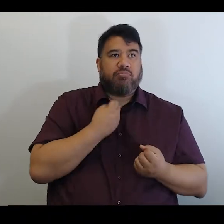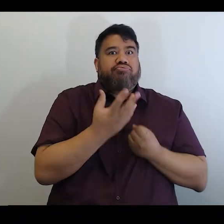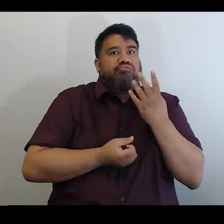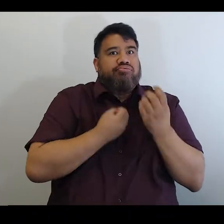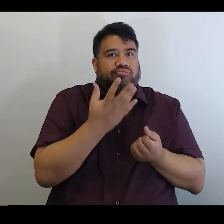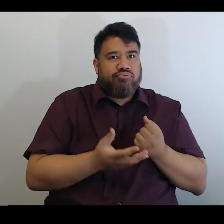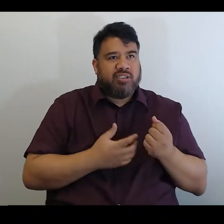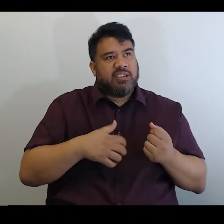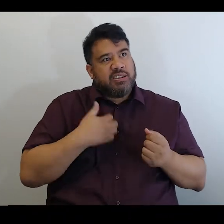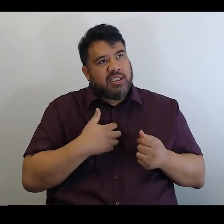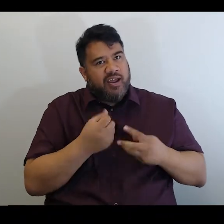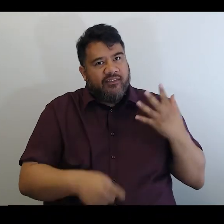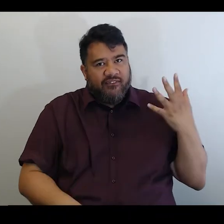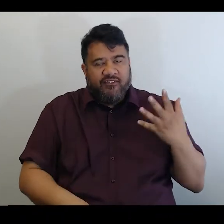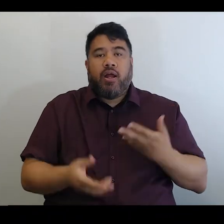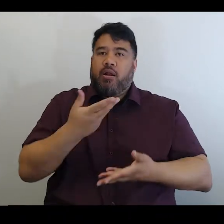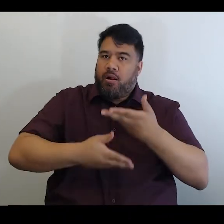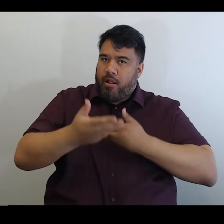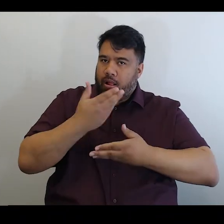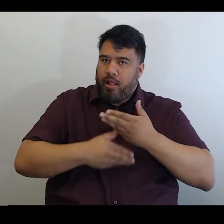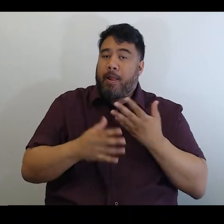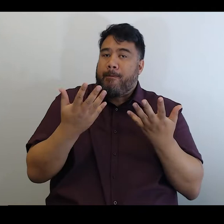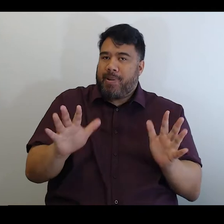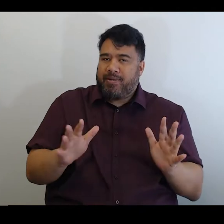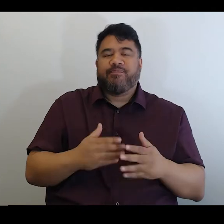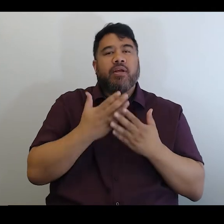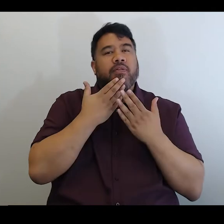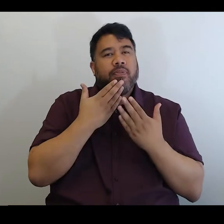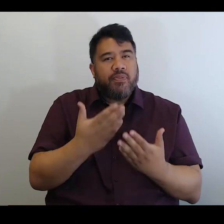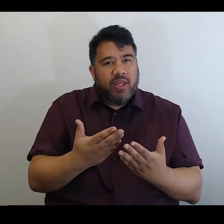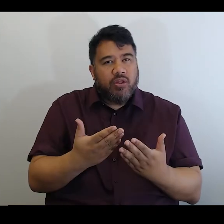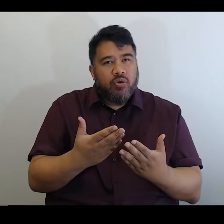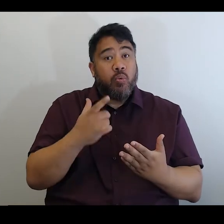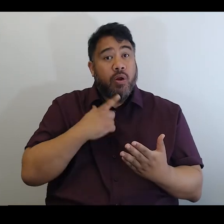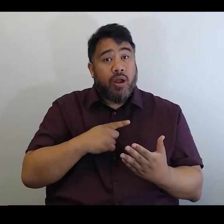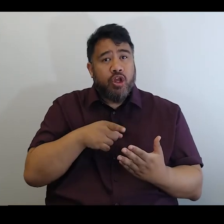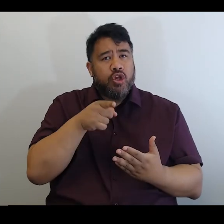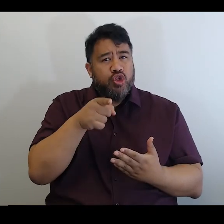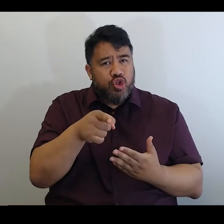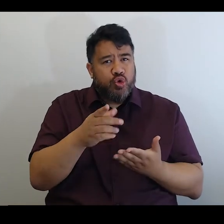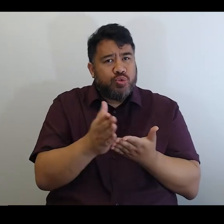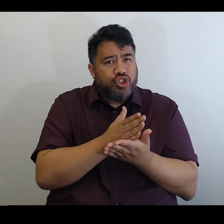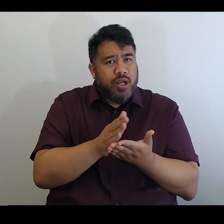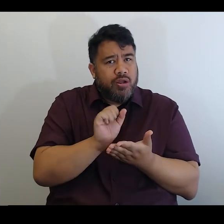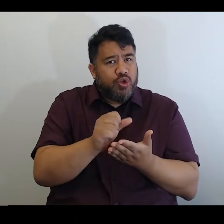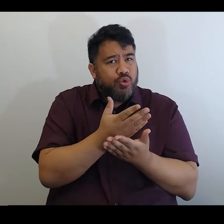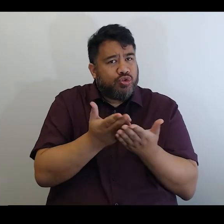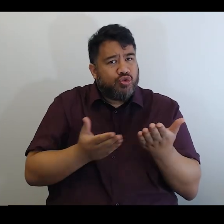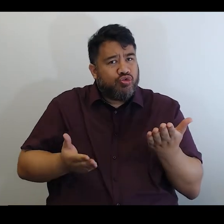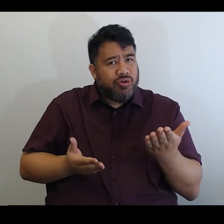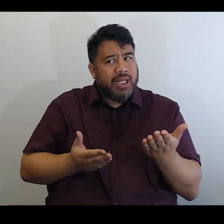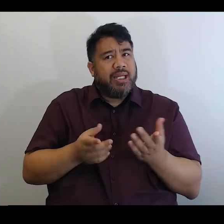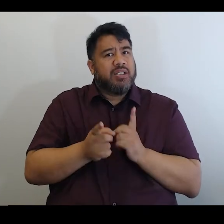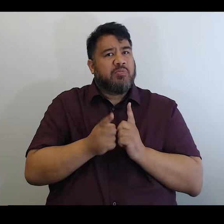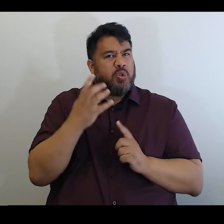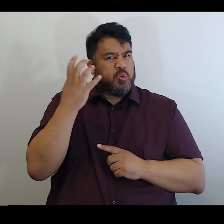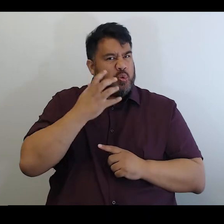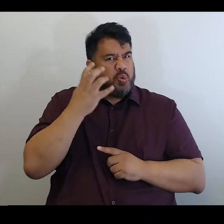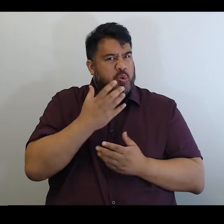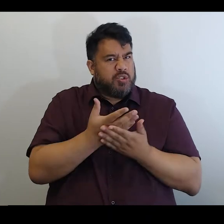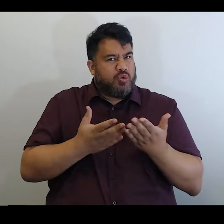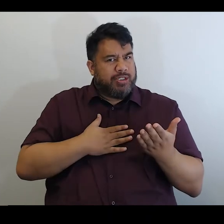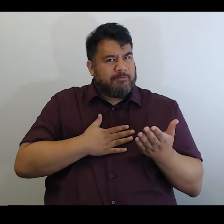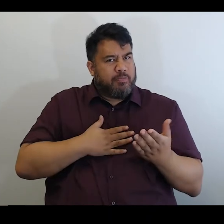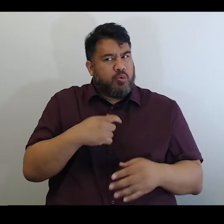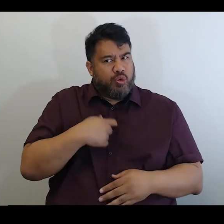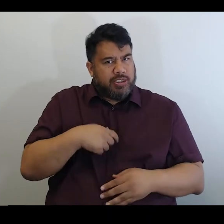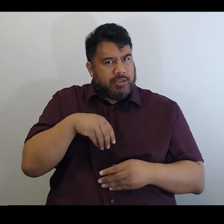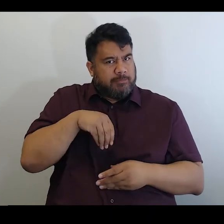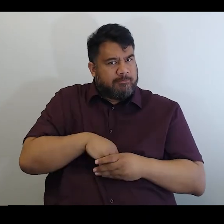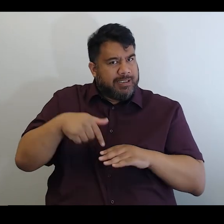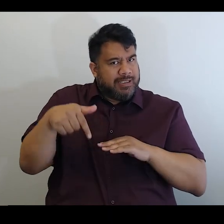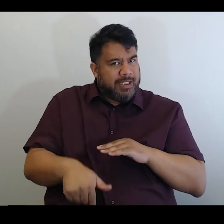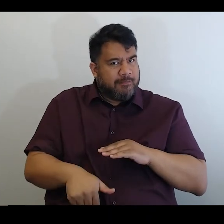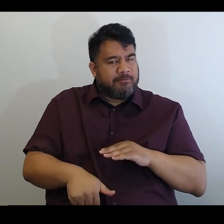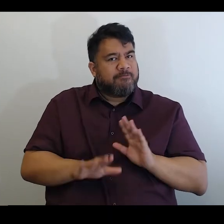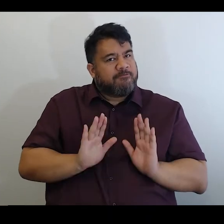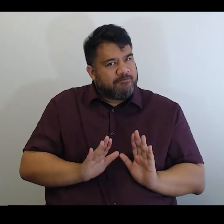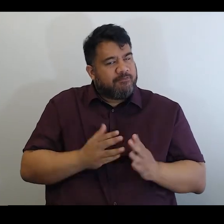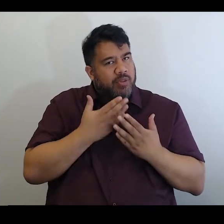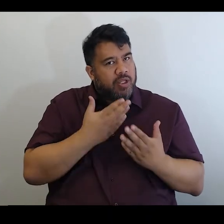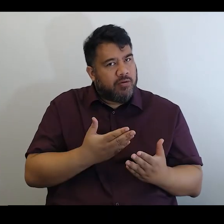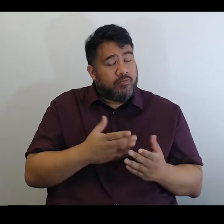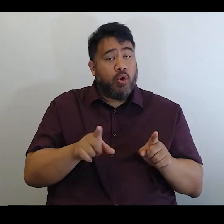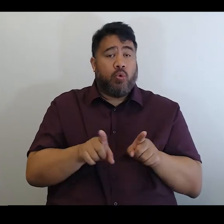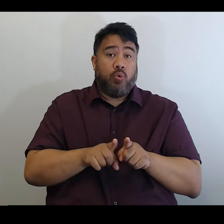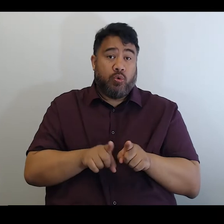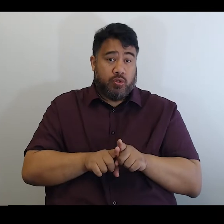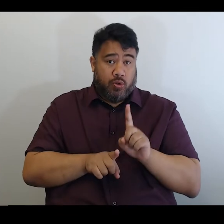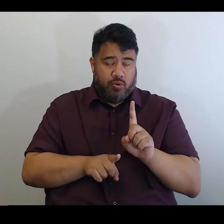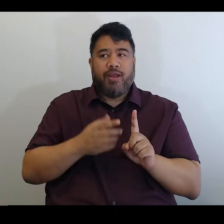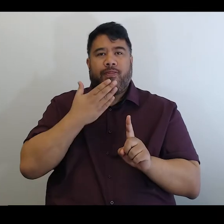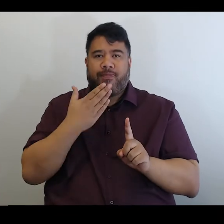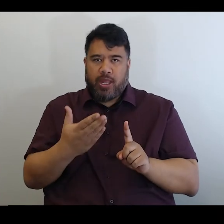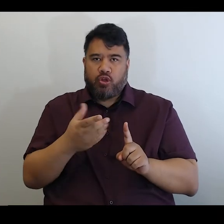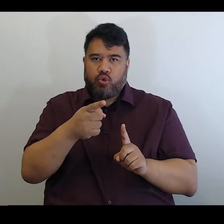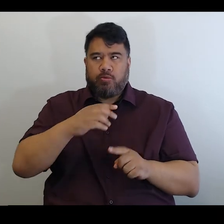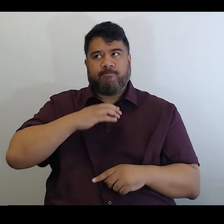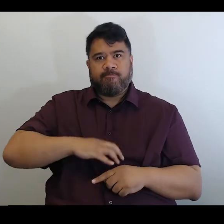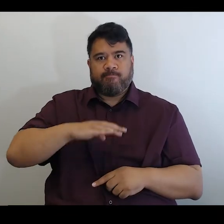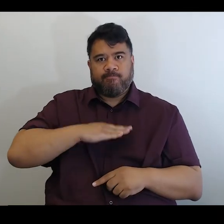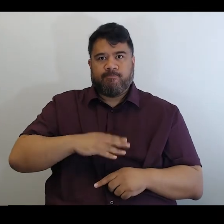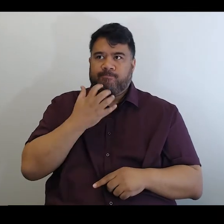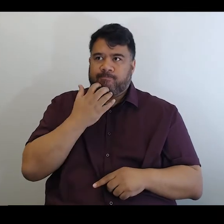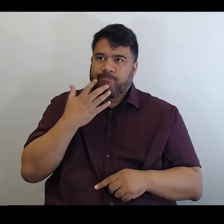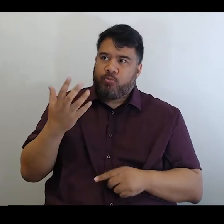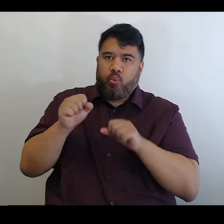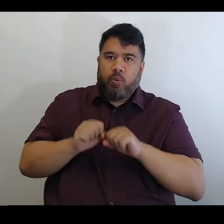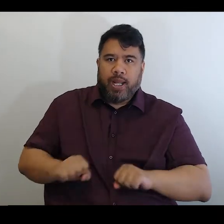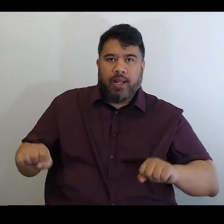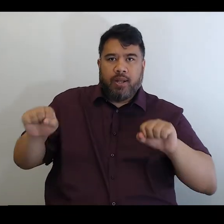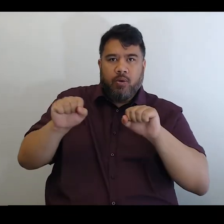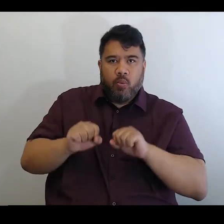I want to acknowledge your generosity and sharing what can often be very personal stories, and also for your patience as we work through the transition to the establishment of whaikaha and face the challenges ahead of us.